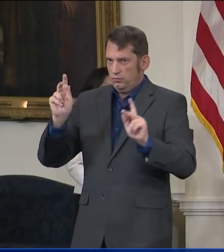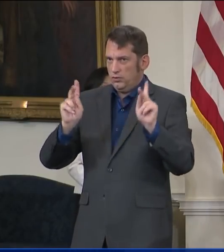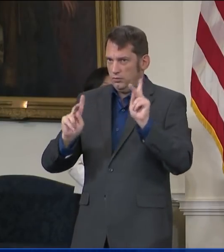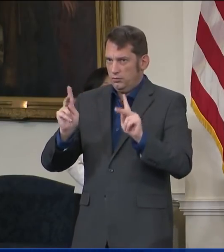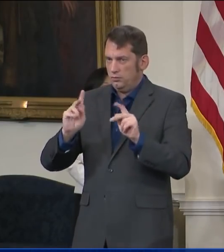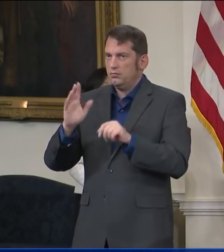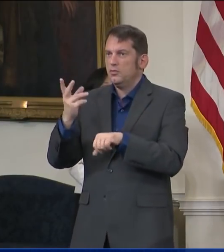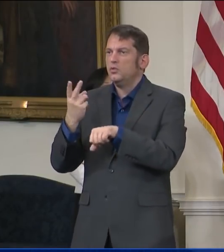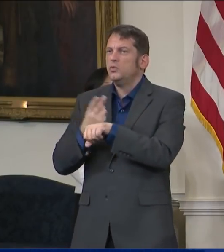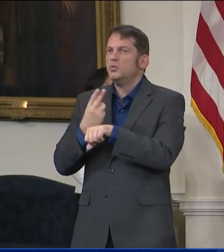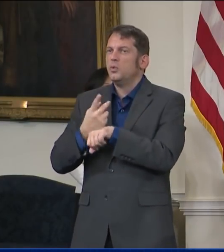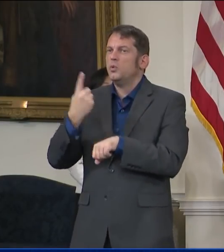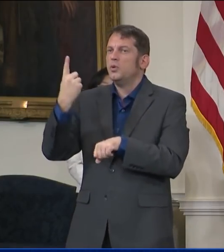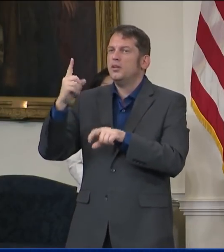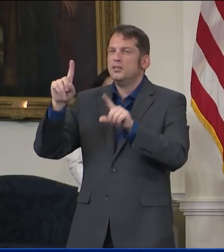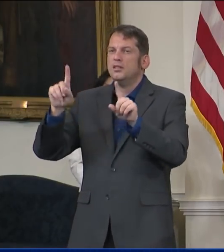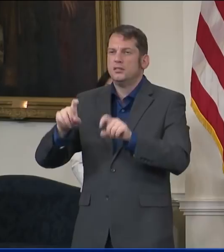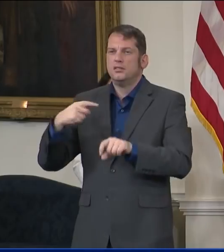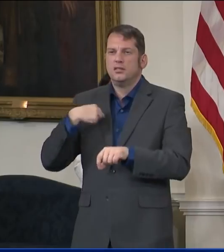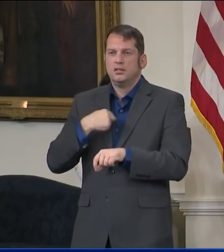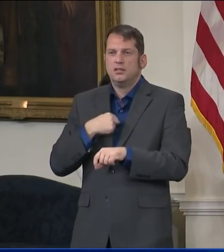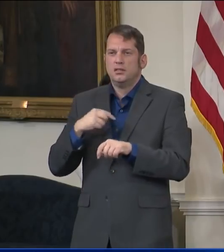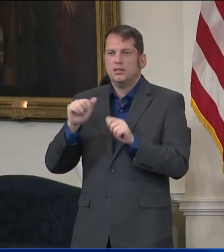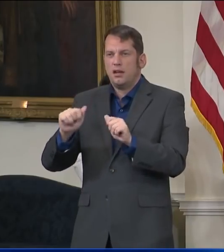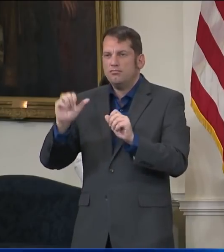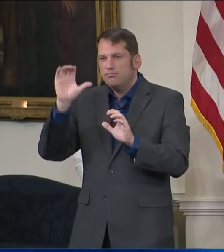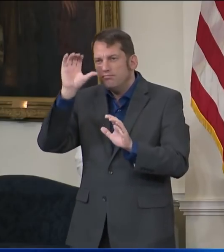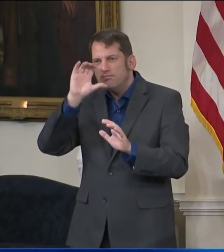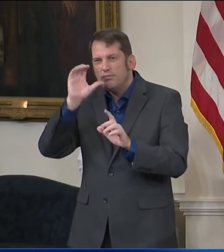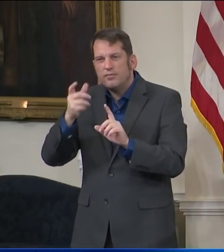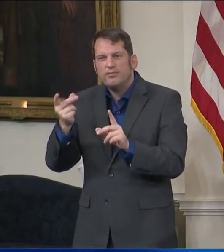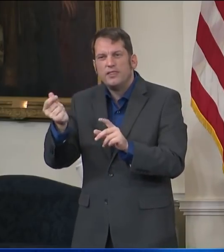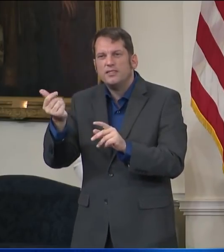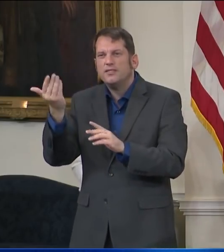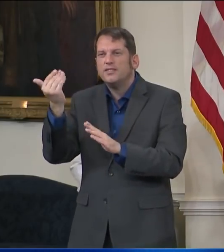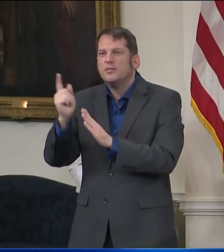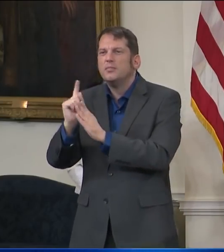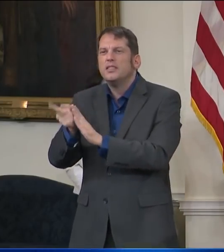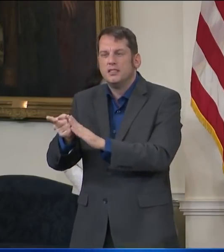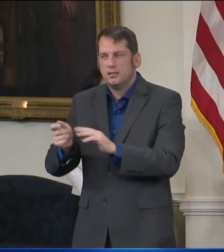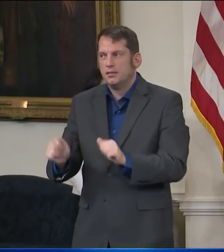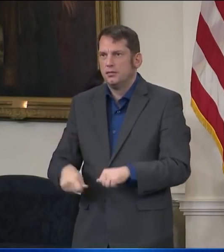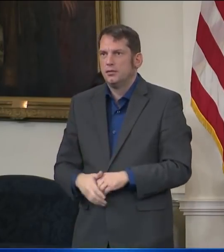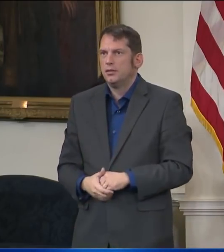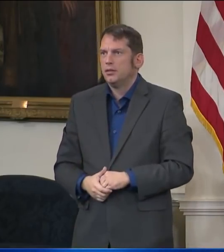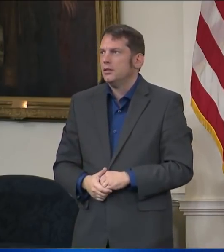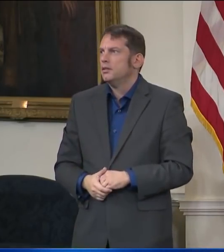ALL FOR SCREEN. PURPOSES THE RAPID TEST WHERE YOU GET INSTANT RESULTS FOR MOST PEOPLE AND OR TO USE ONE OF THE TESTS THAT WE CAN GET BACK FASTER.